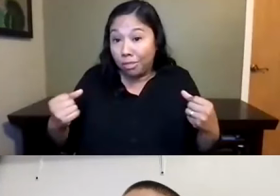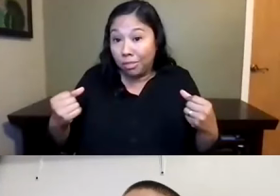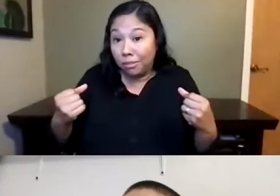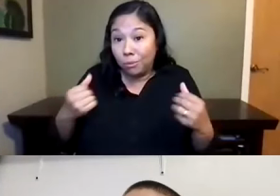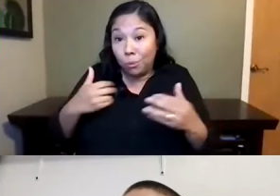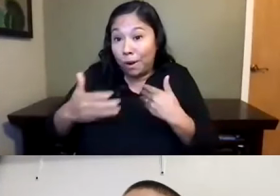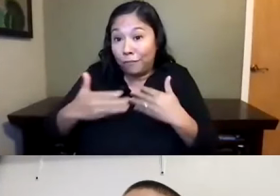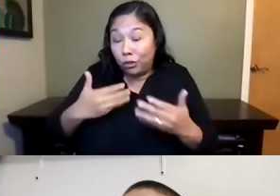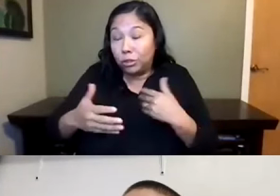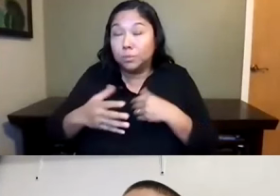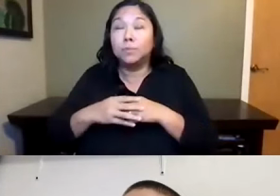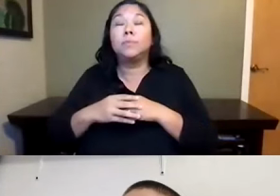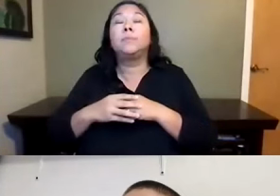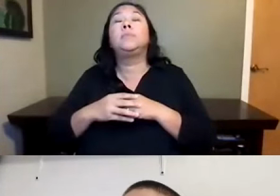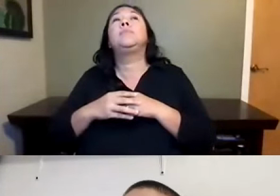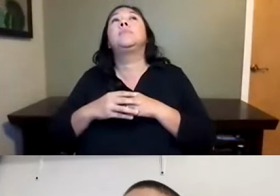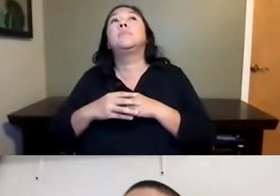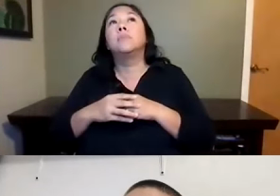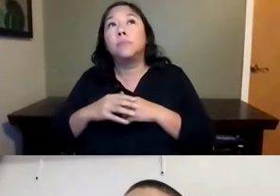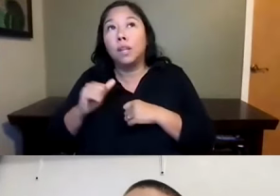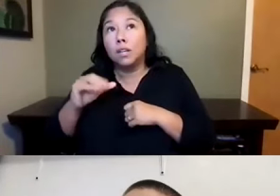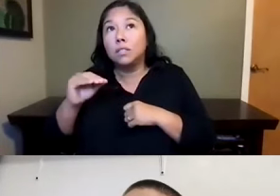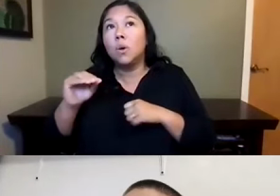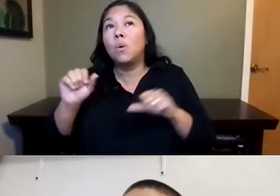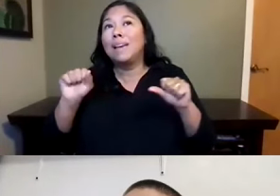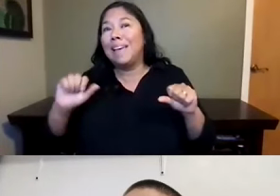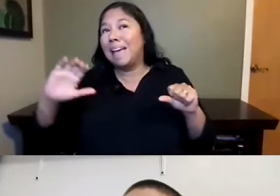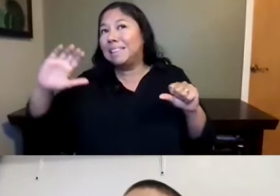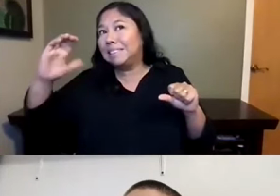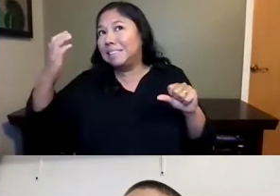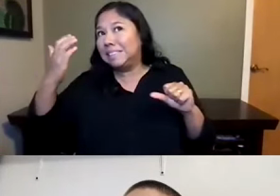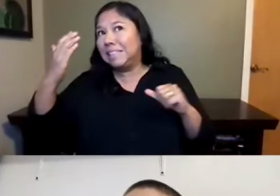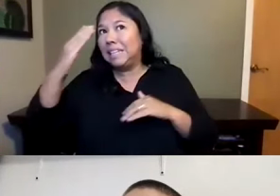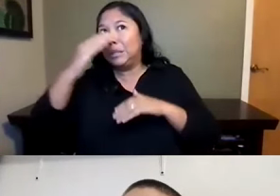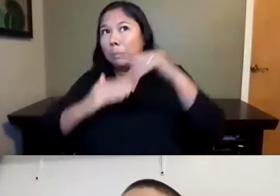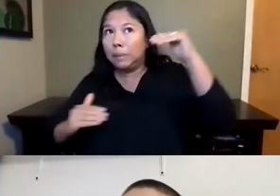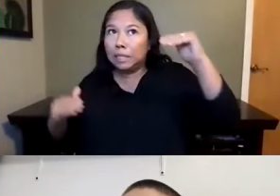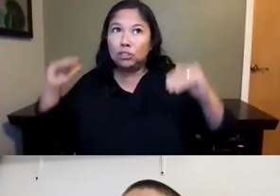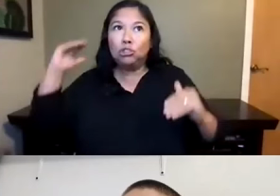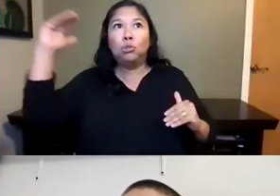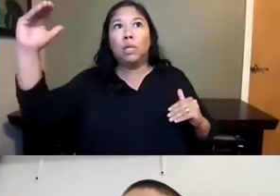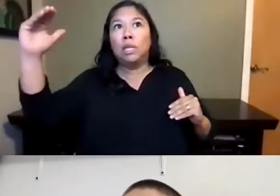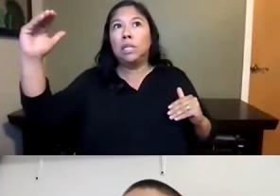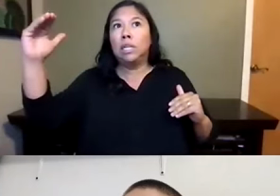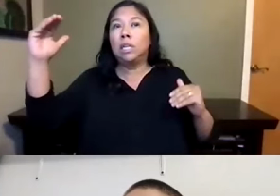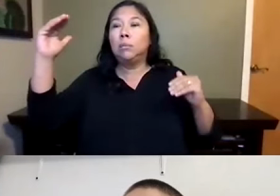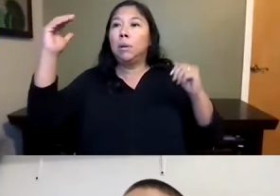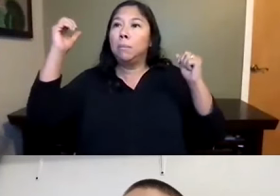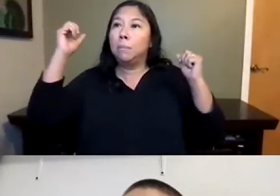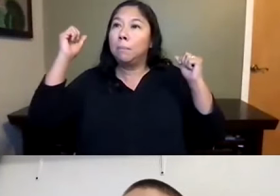So, it can seem extreme that a lot of areas of our society are shutting down right now,